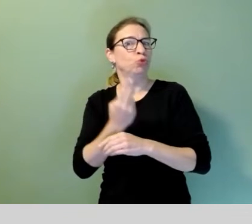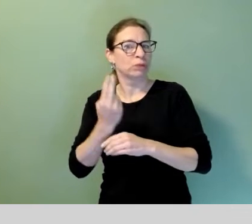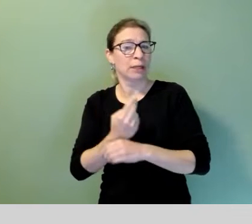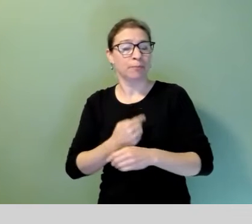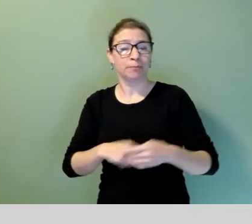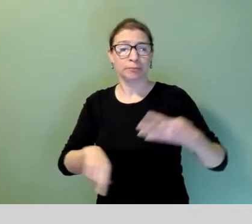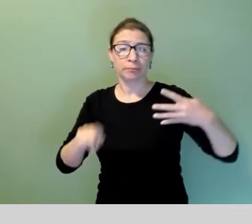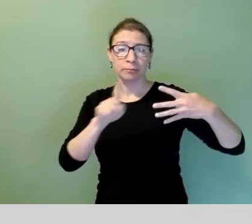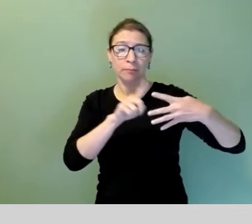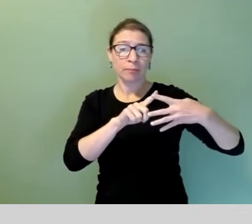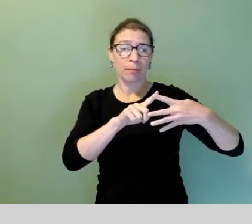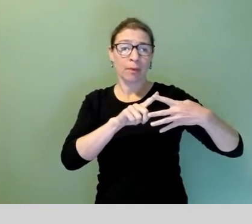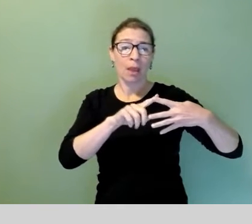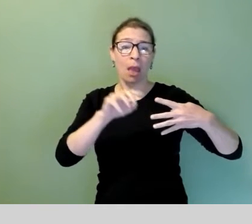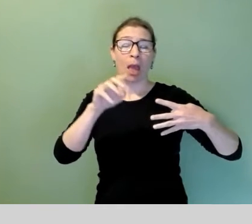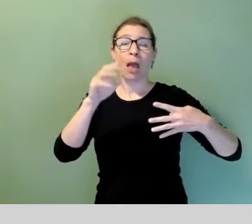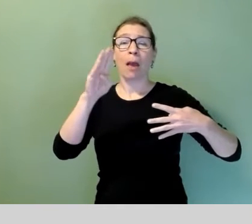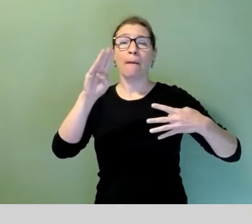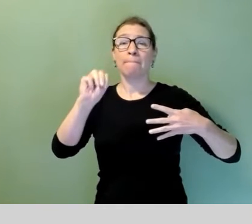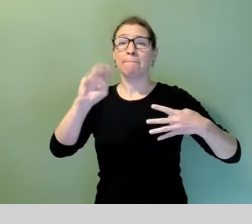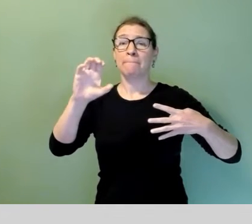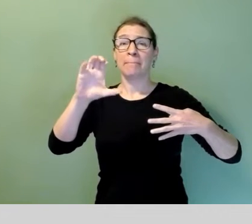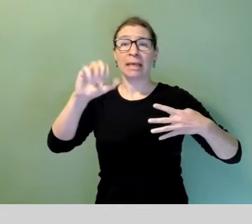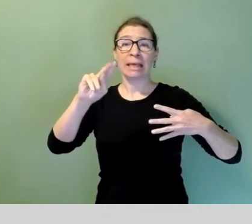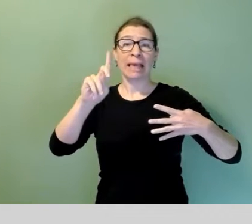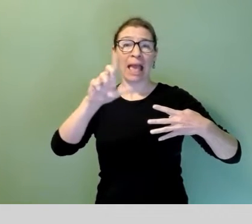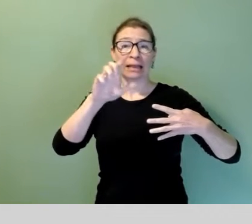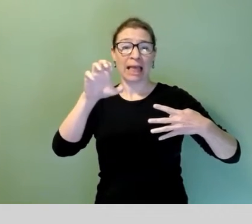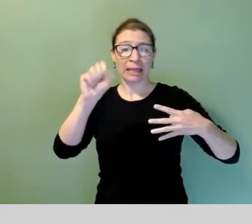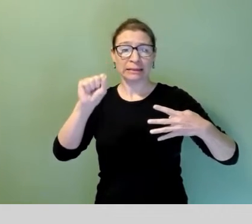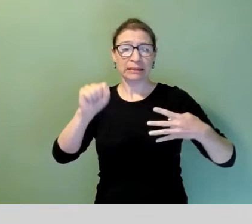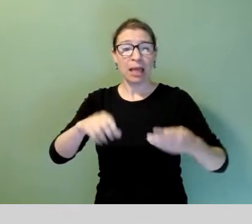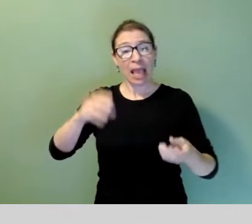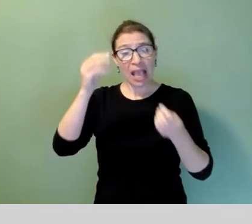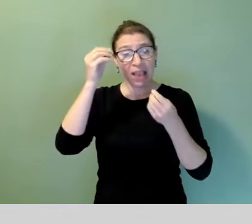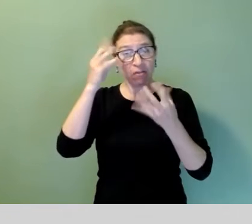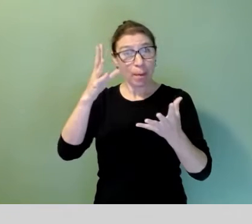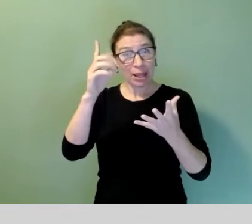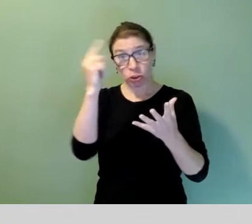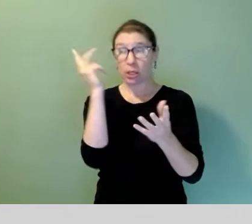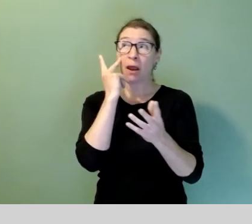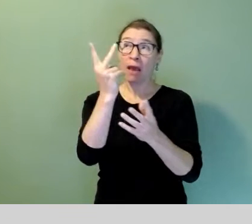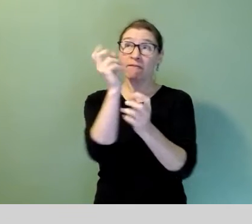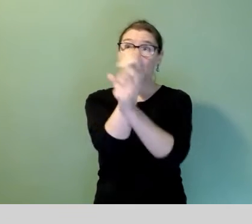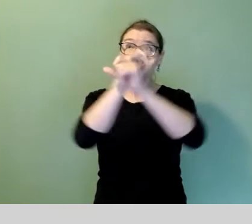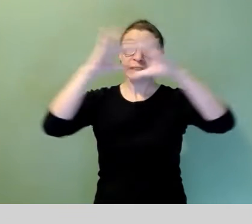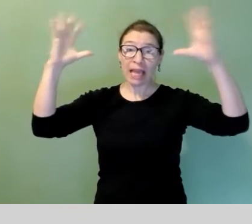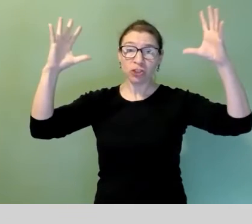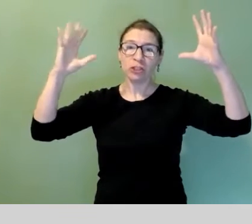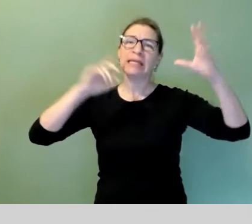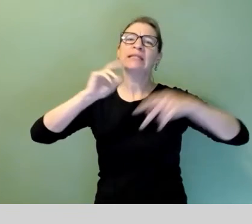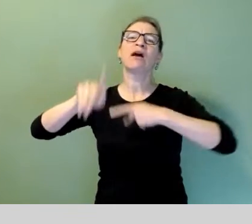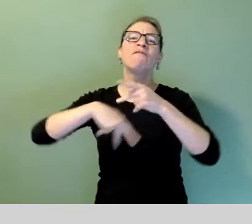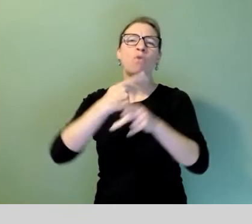The first one by David McCandless says that, "Information Visualization is a form of knowledge compression."